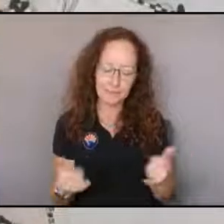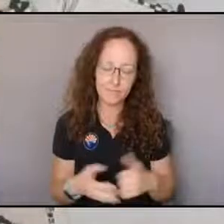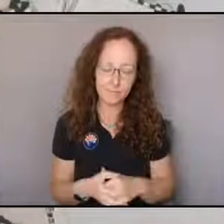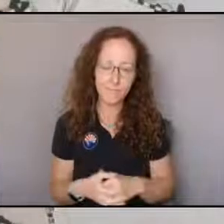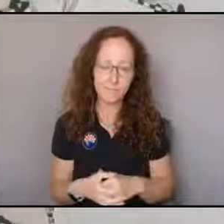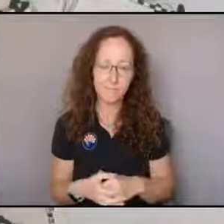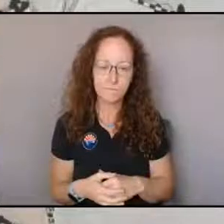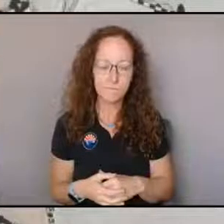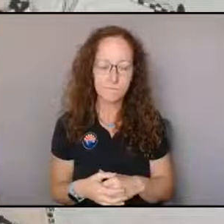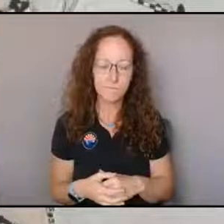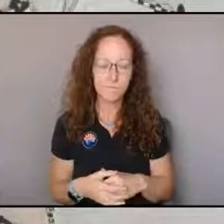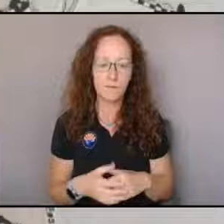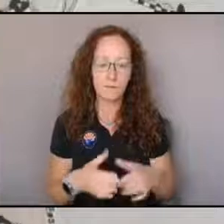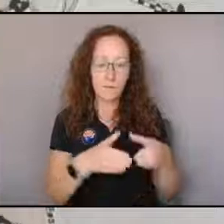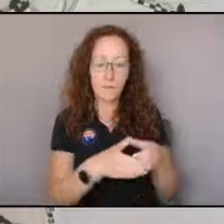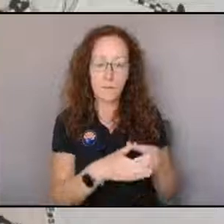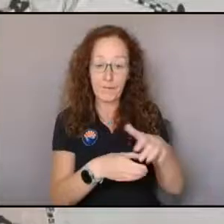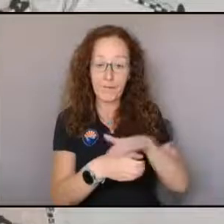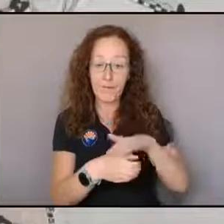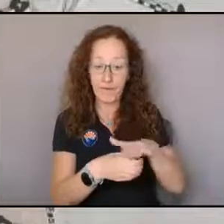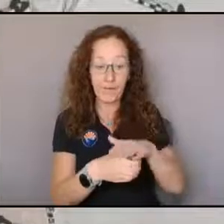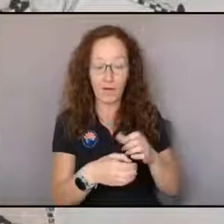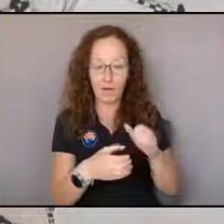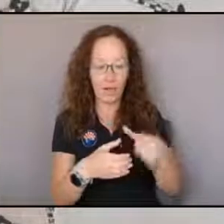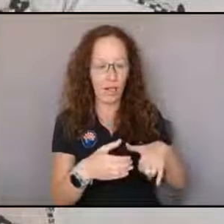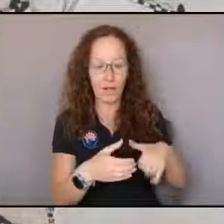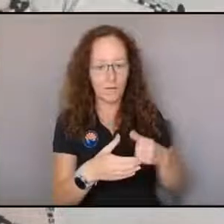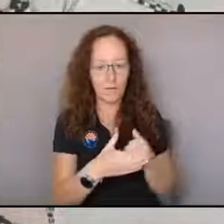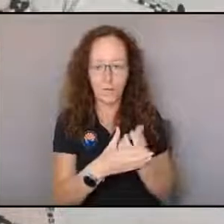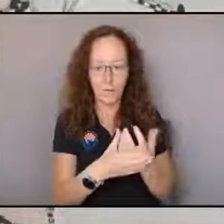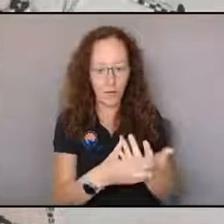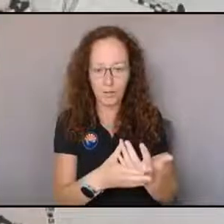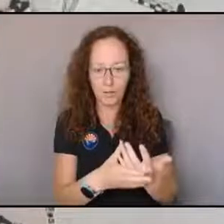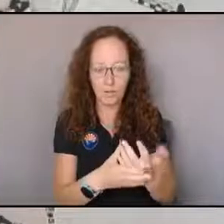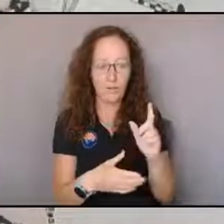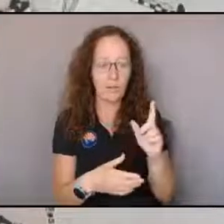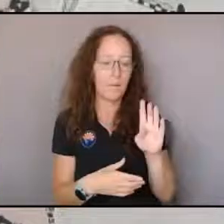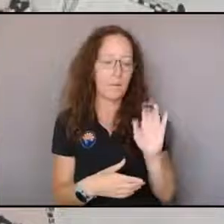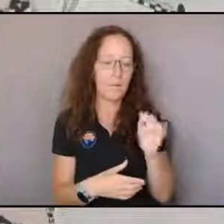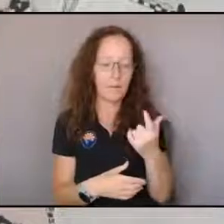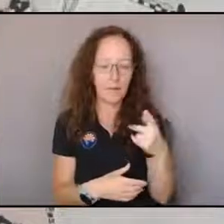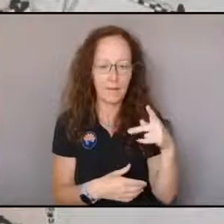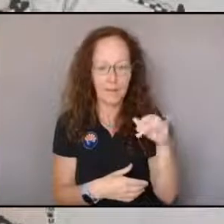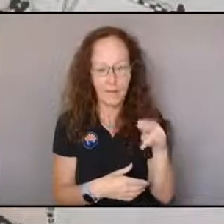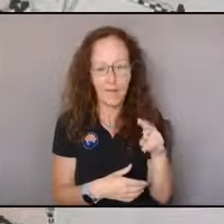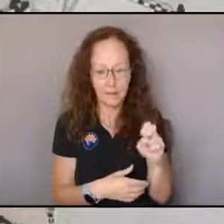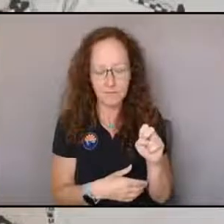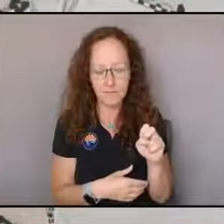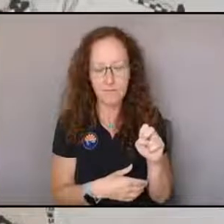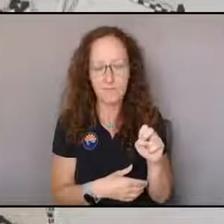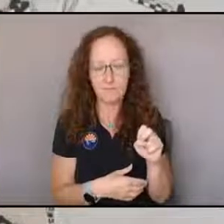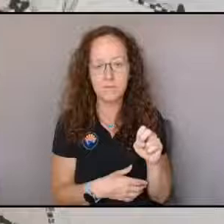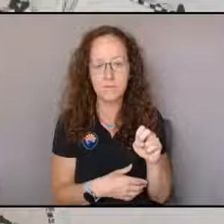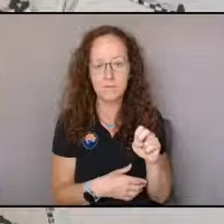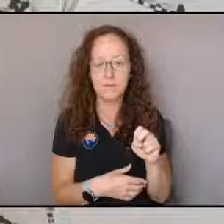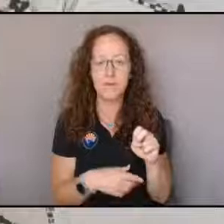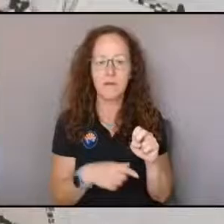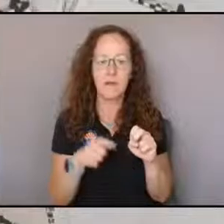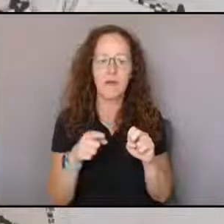THERE WAS A DECENTLY SIZED POCKET OF UNBURNED FUEL THERE IN THE BIG PINE AREA WHICH IS UPPER GALLINAS